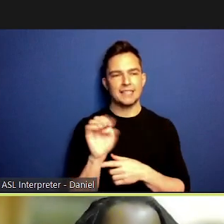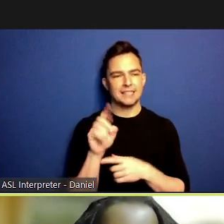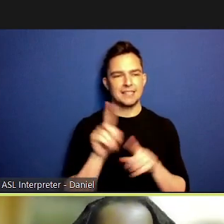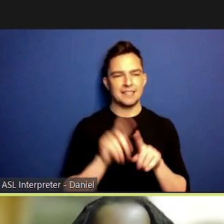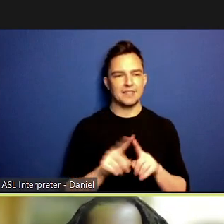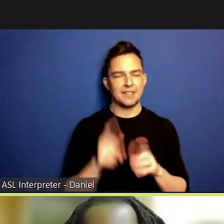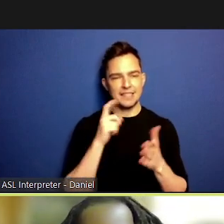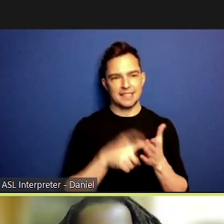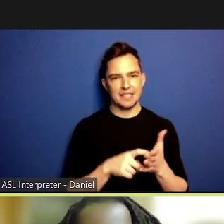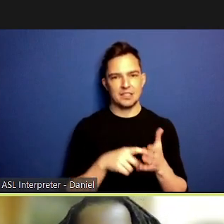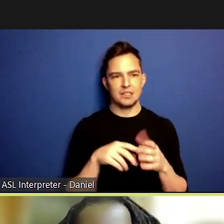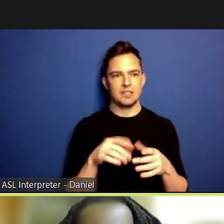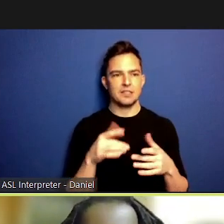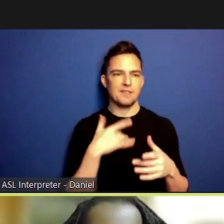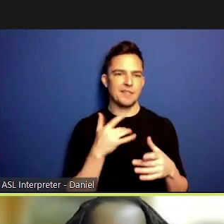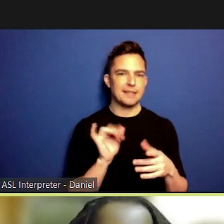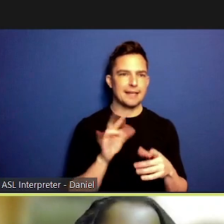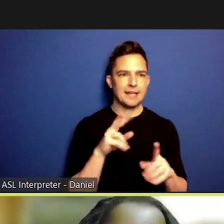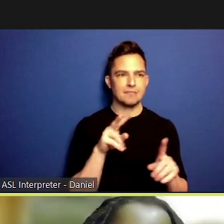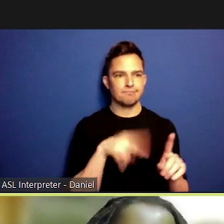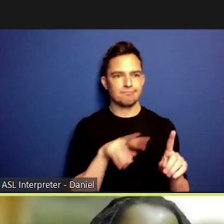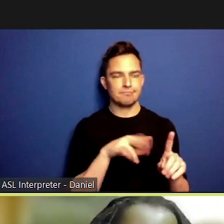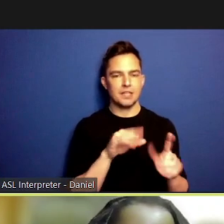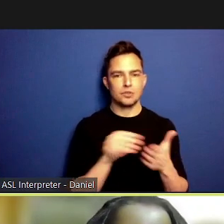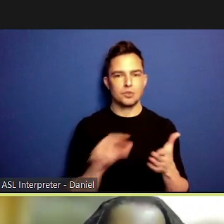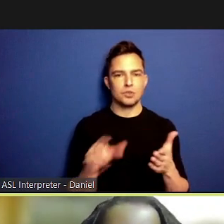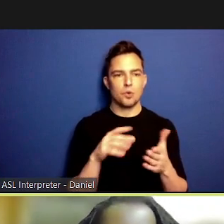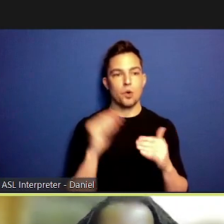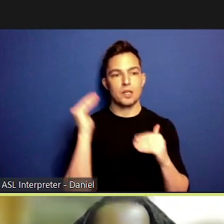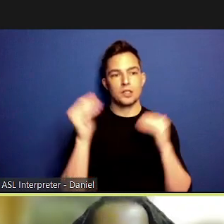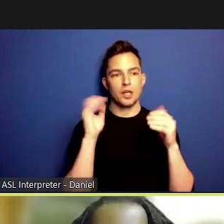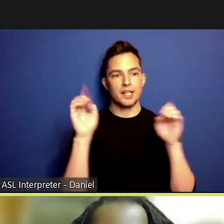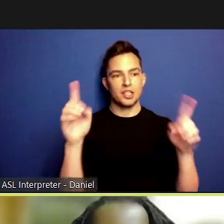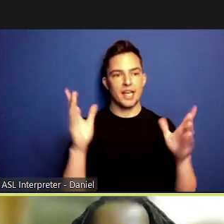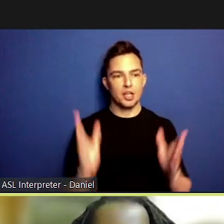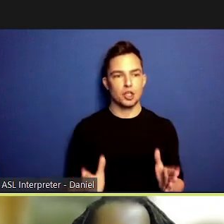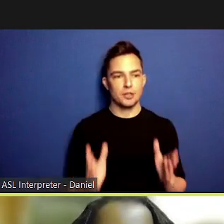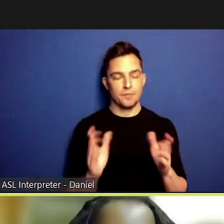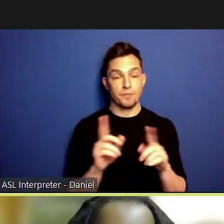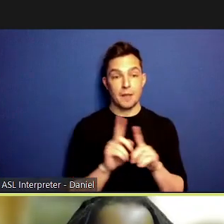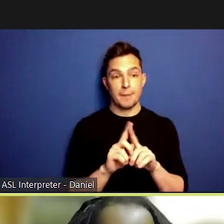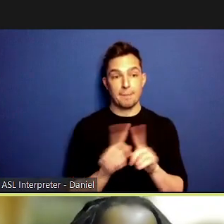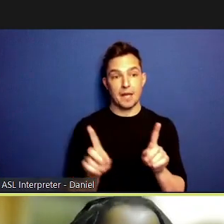be surveilled as a student, versus as an adult educator. But that might be something that